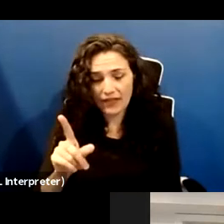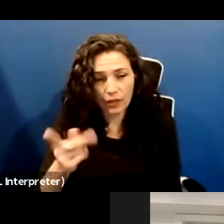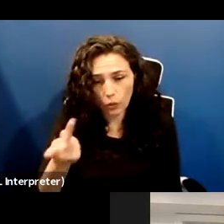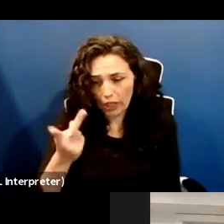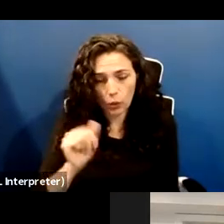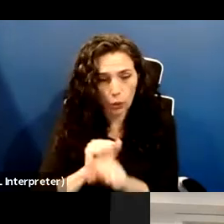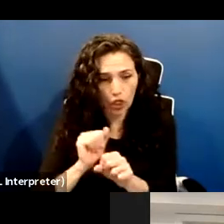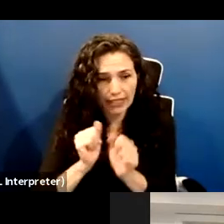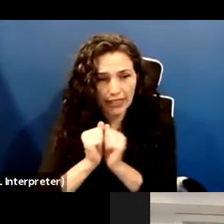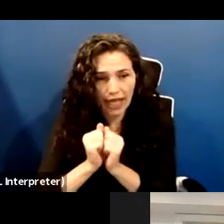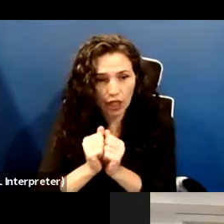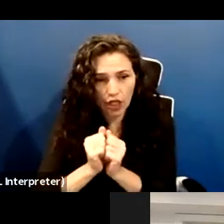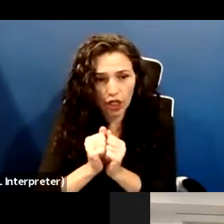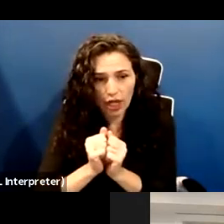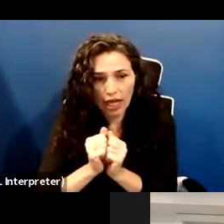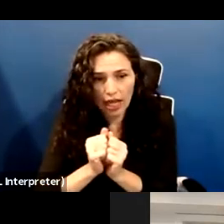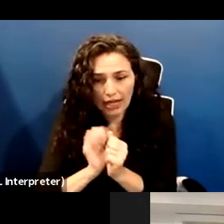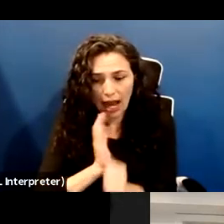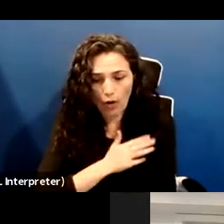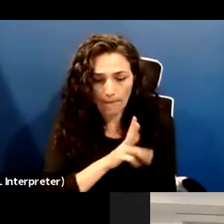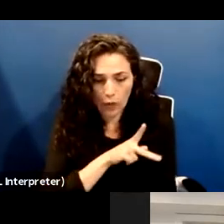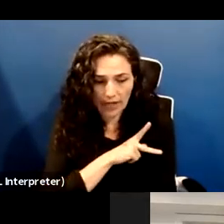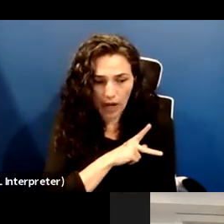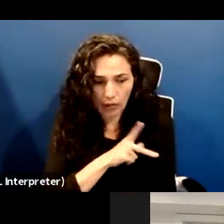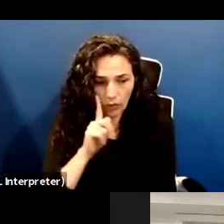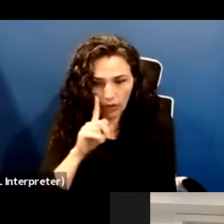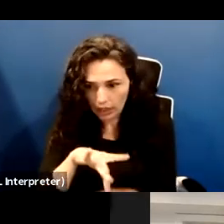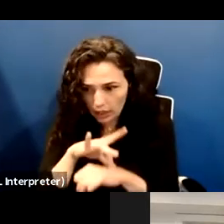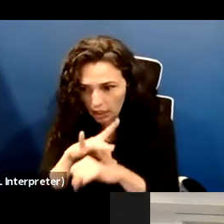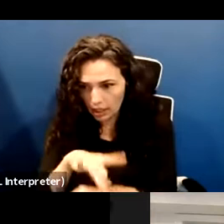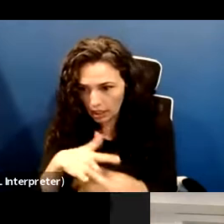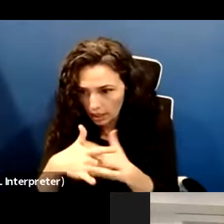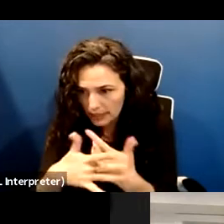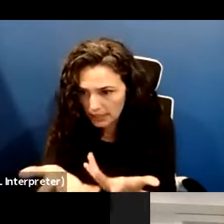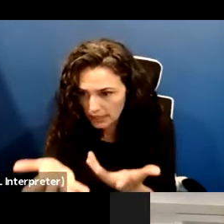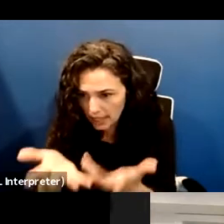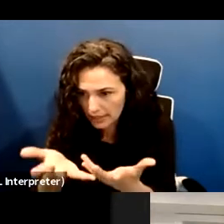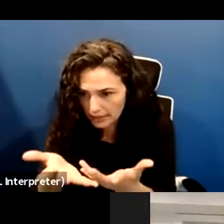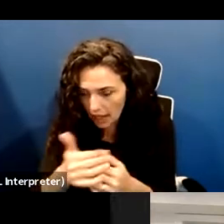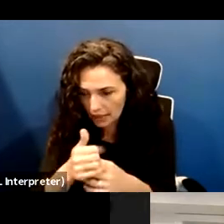we became so fixated on the virus, understanding the pathophysiology of the virus, understanding the elements of infection.